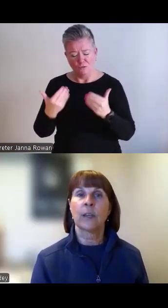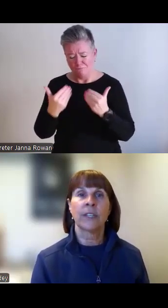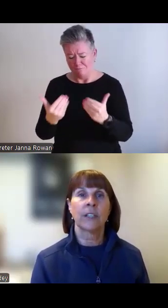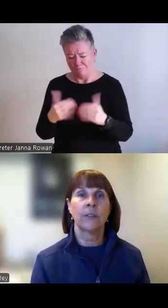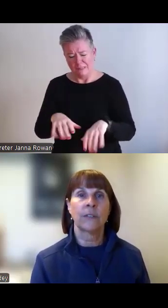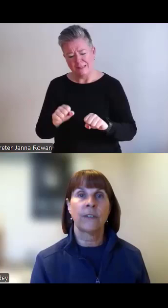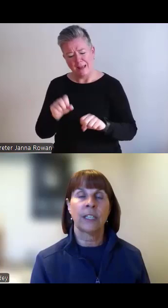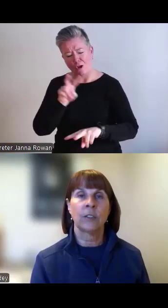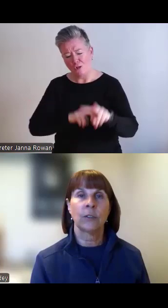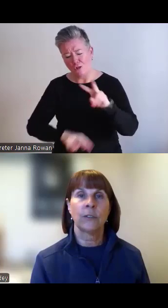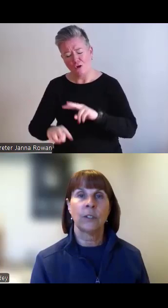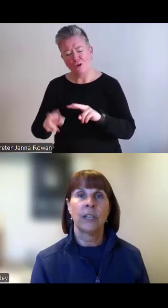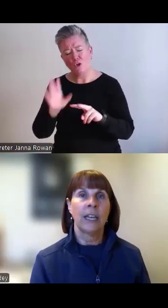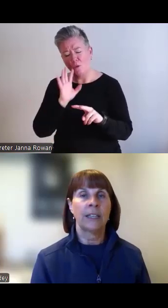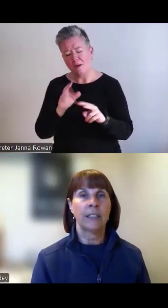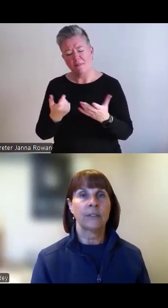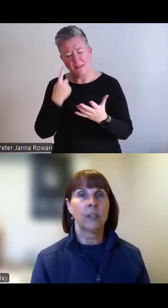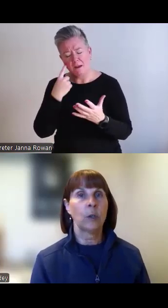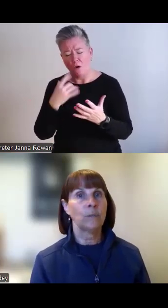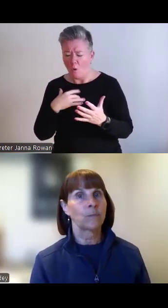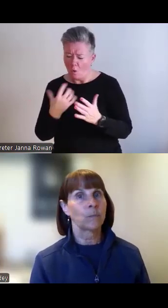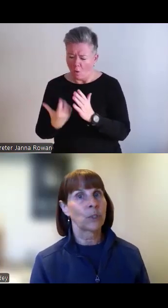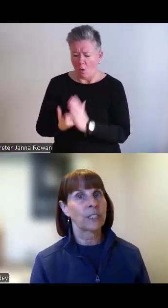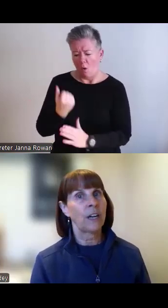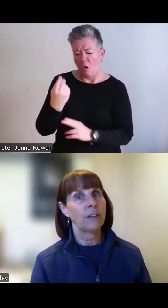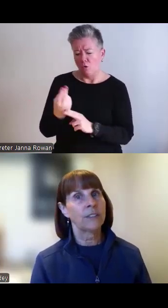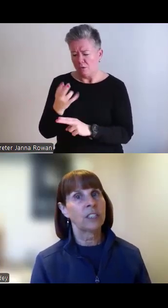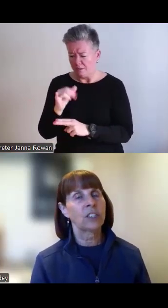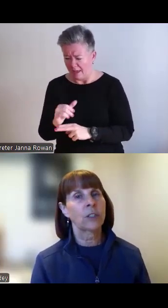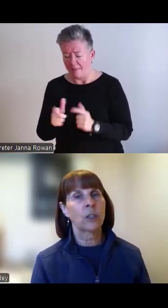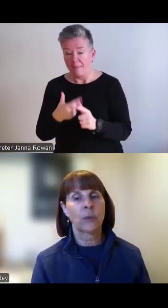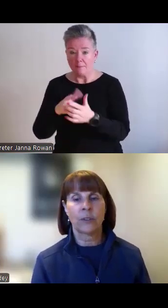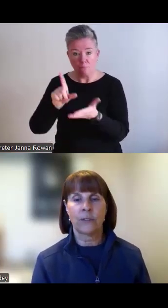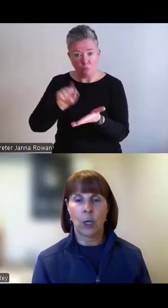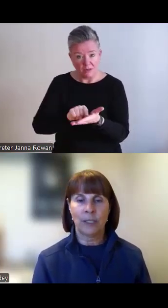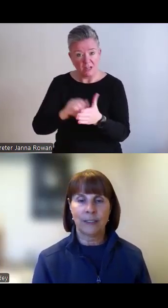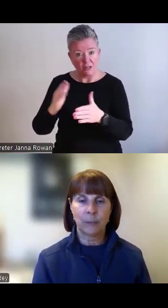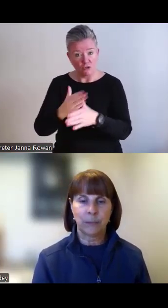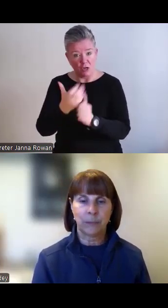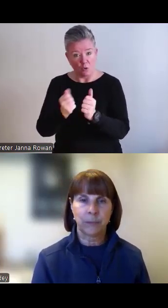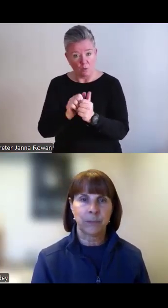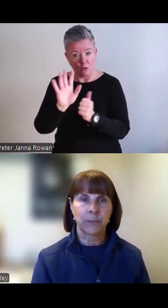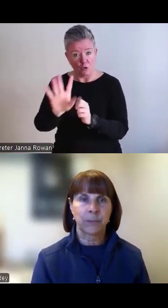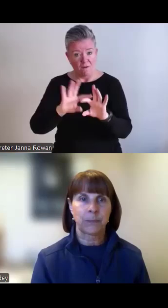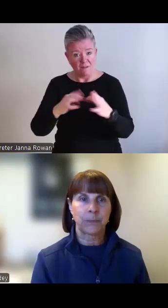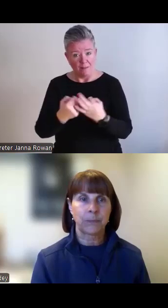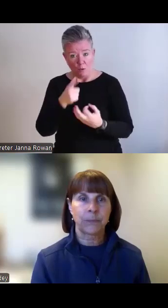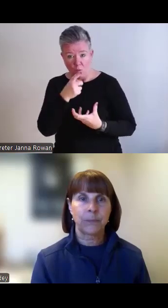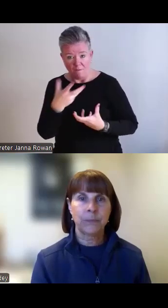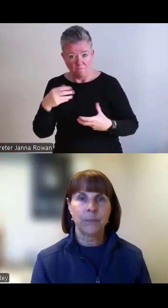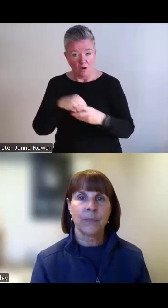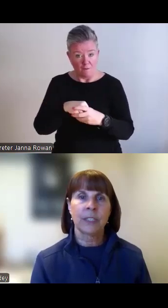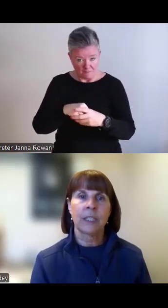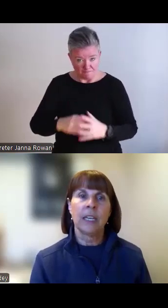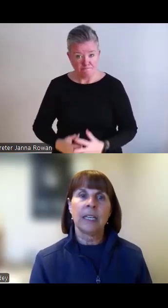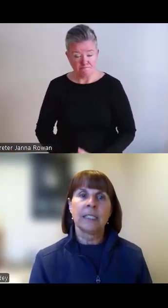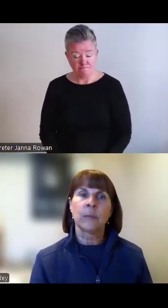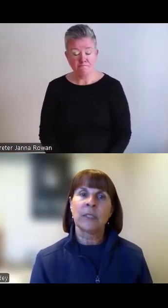if it's something you would find useful, and if so, print it off and share it with your families.